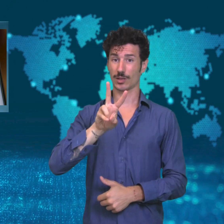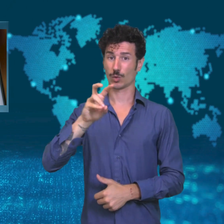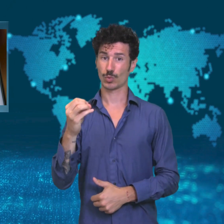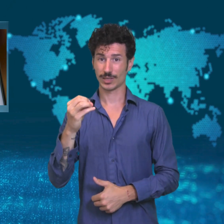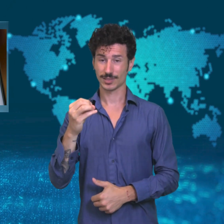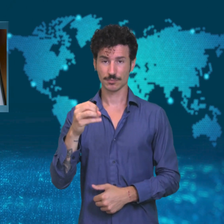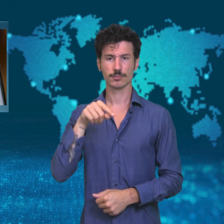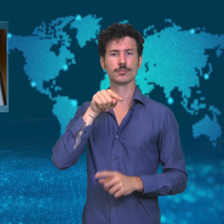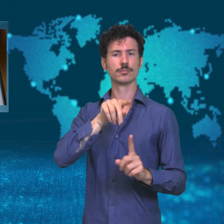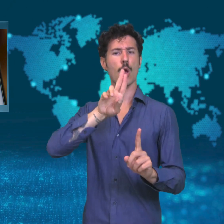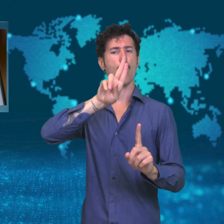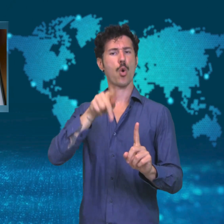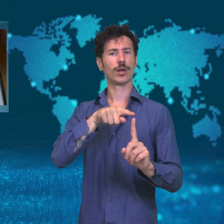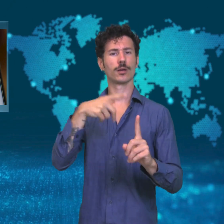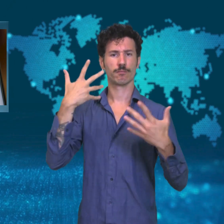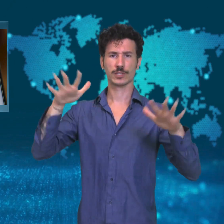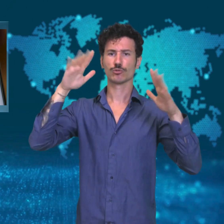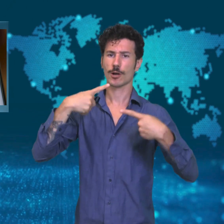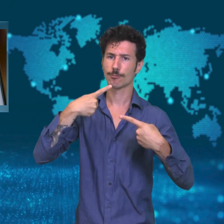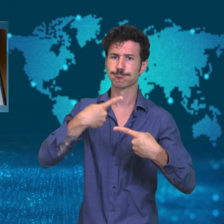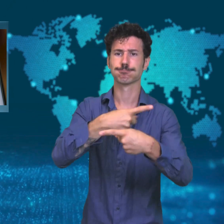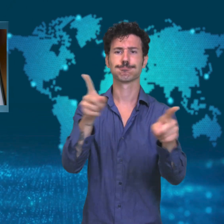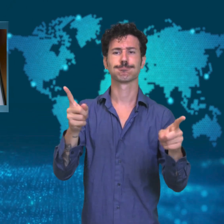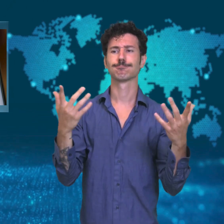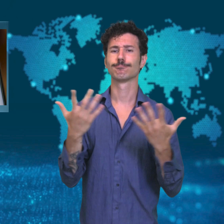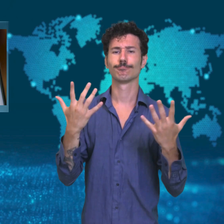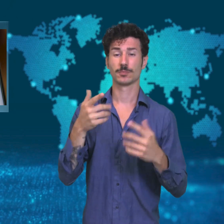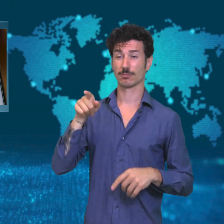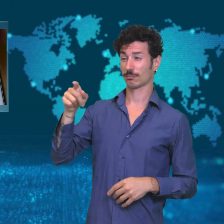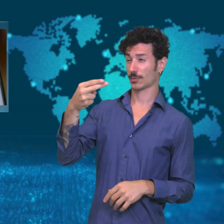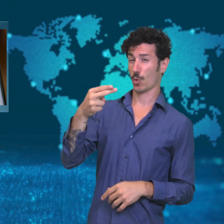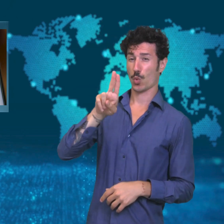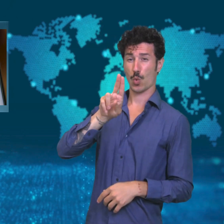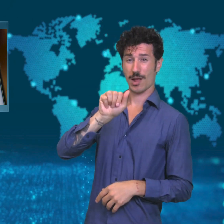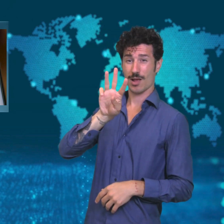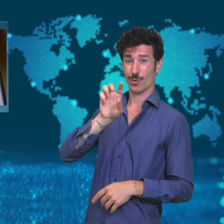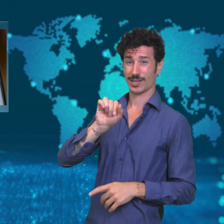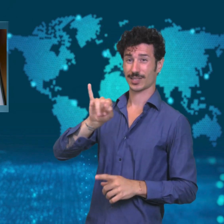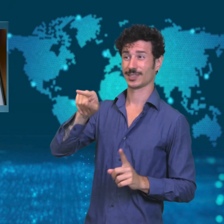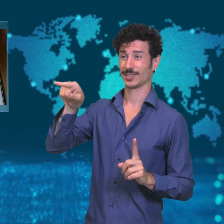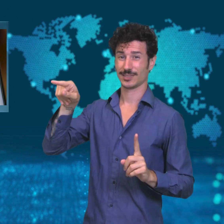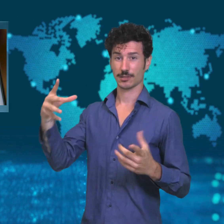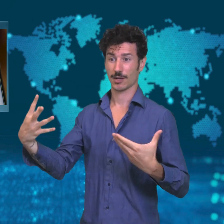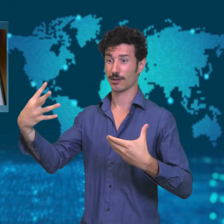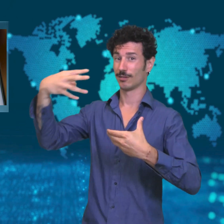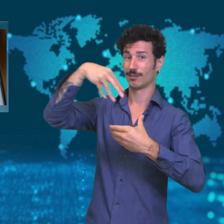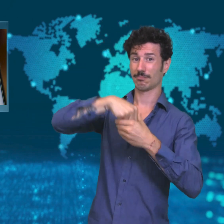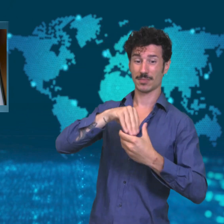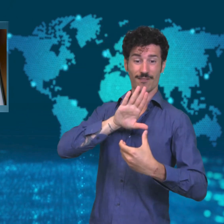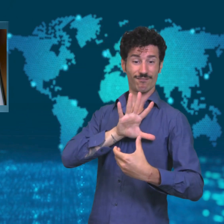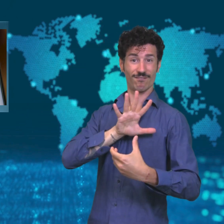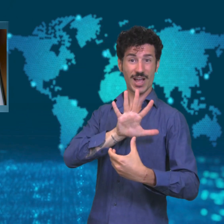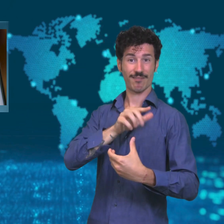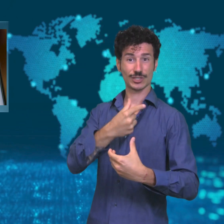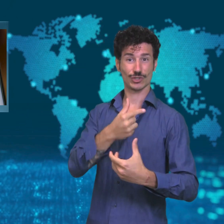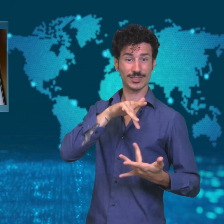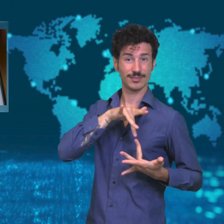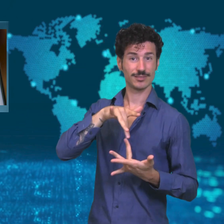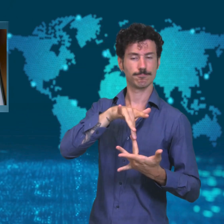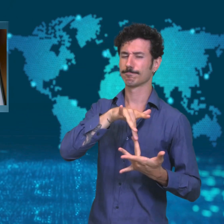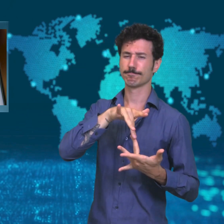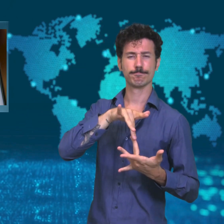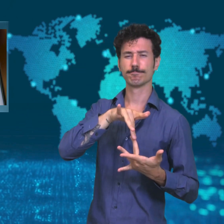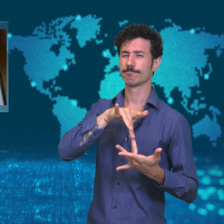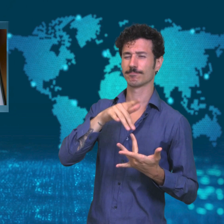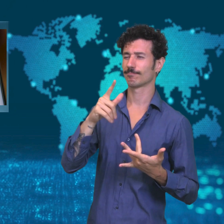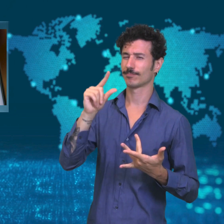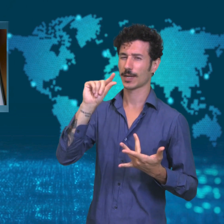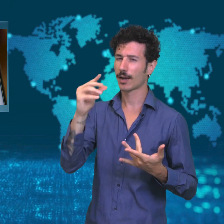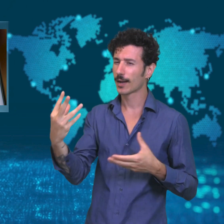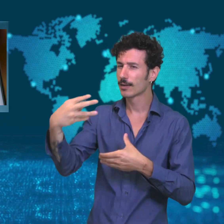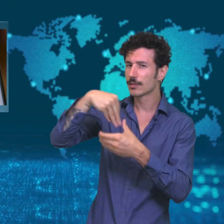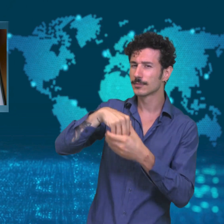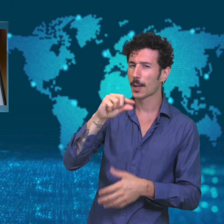In January 2020, the country had announced that Huawei would be limited in its